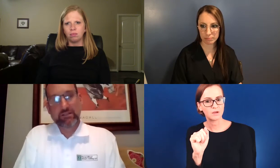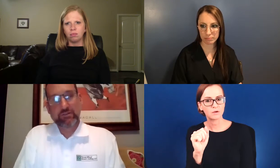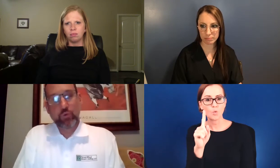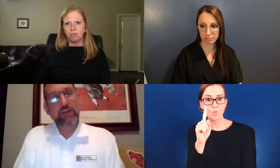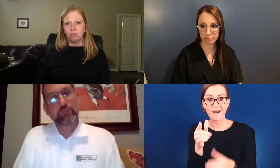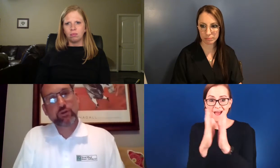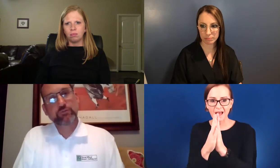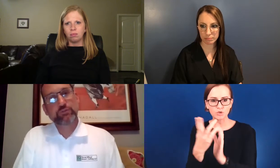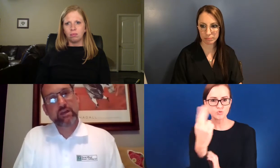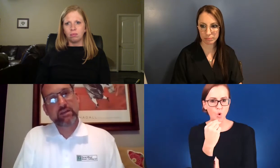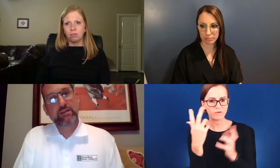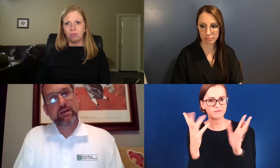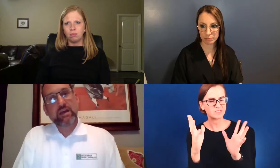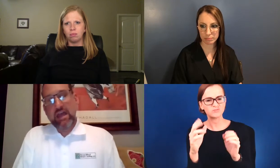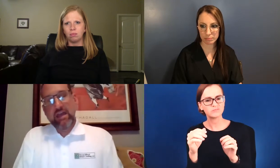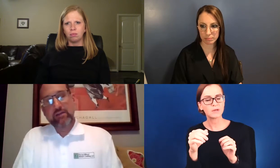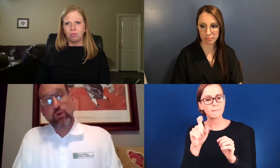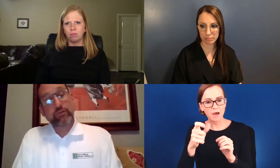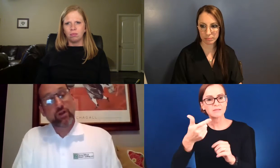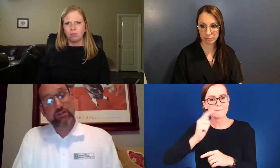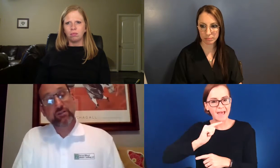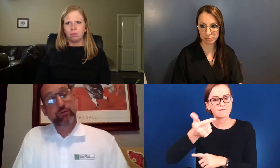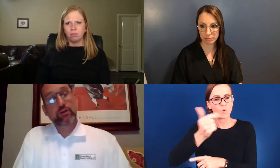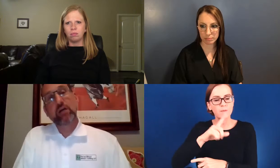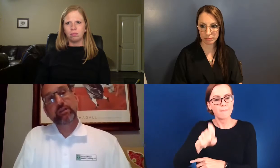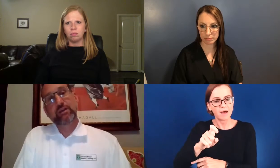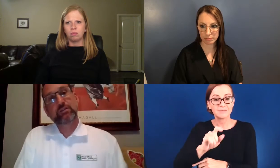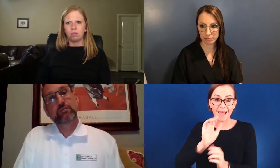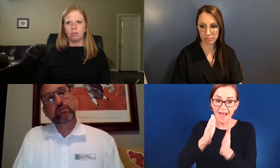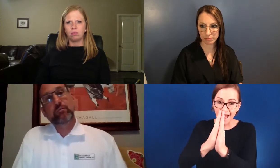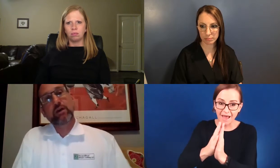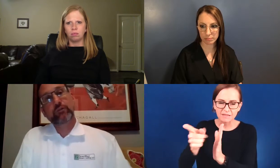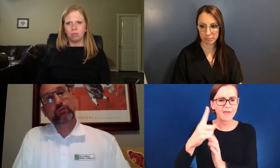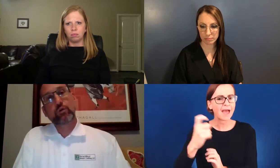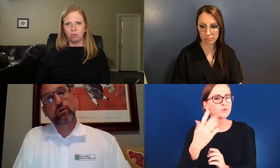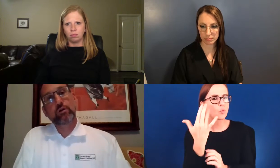as to why the request was made, and whether or not some other accommodation might also work.